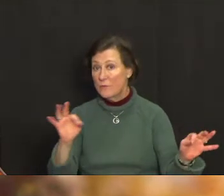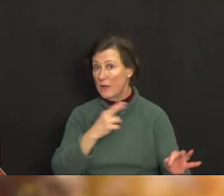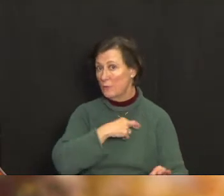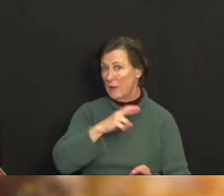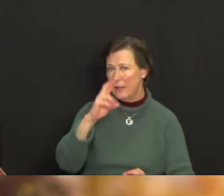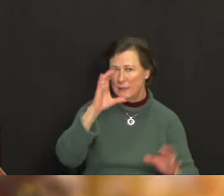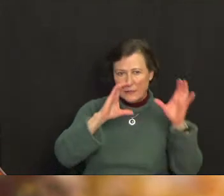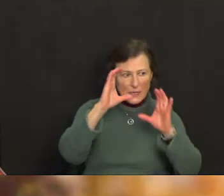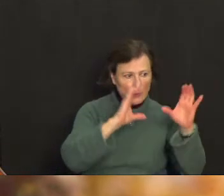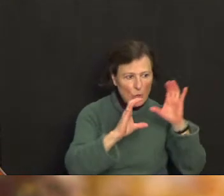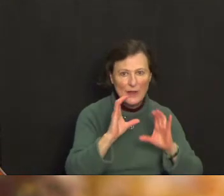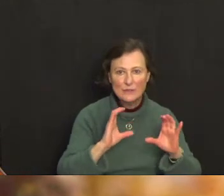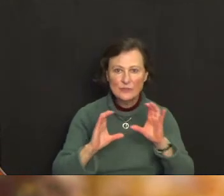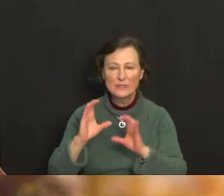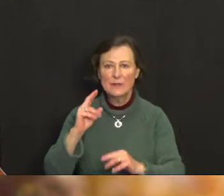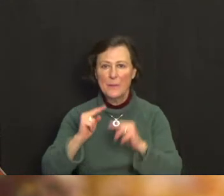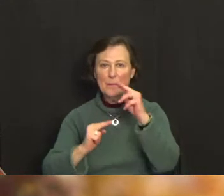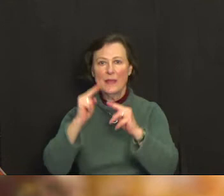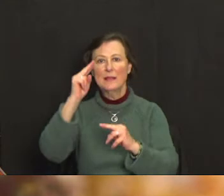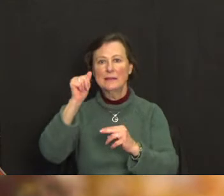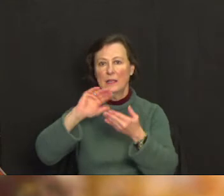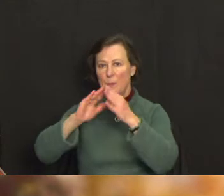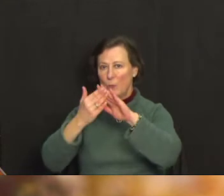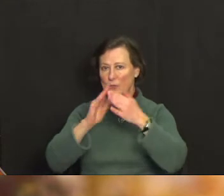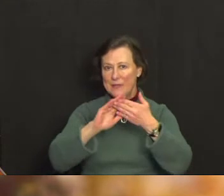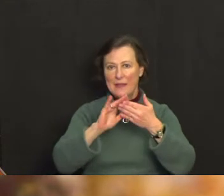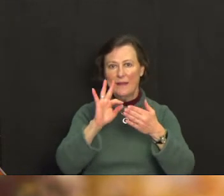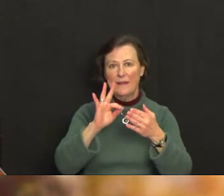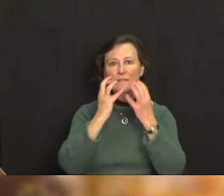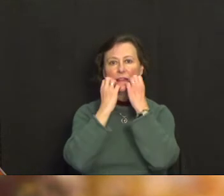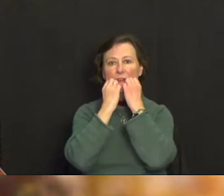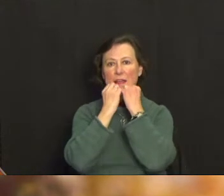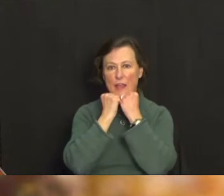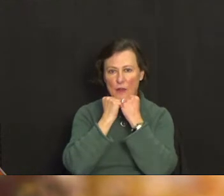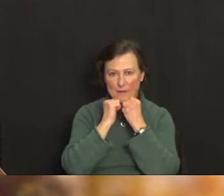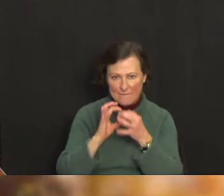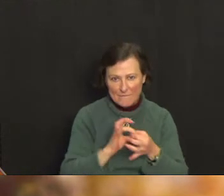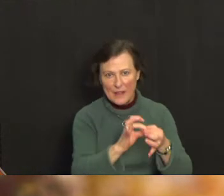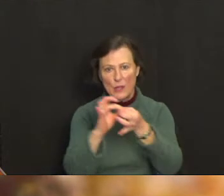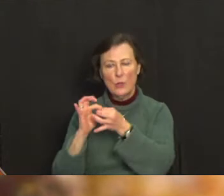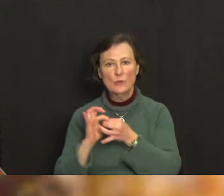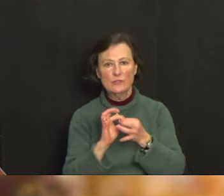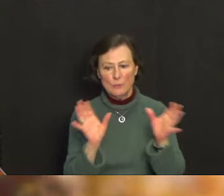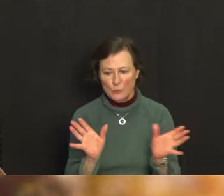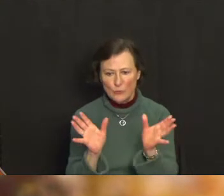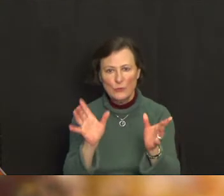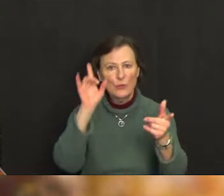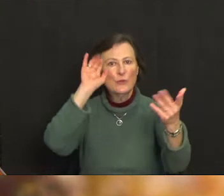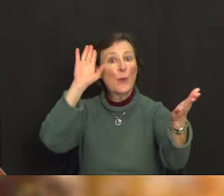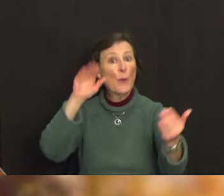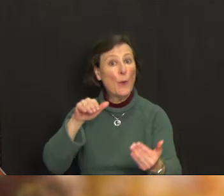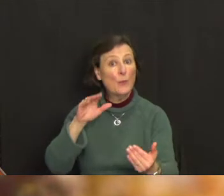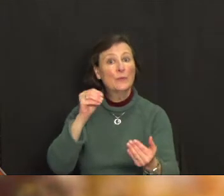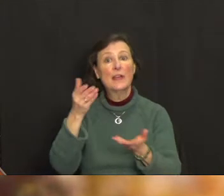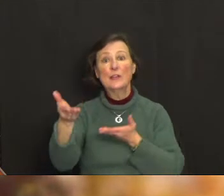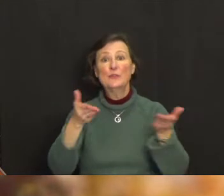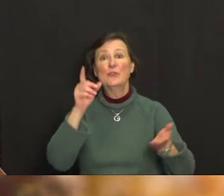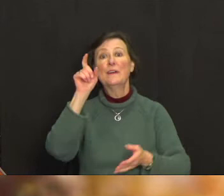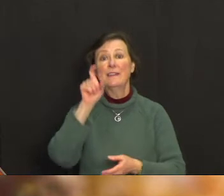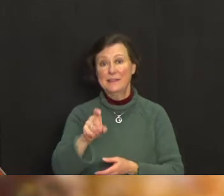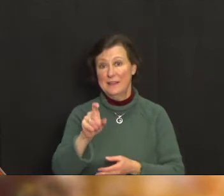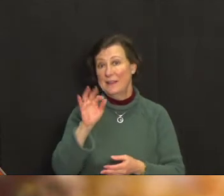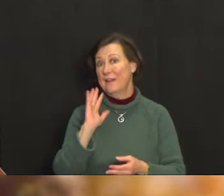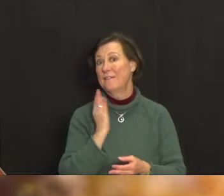exploration. Build a community of caring fellowship, Nurture the hopes and serve the needs of our world.